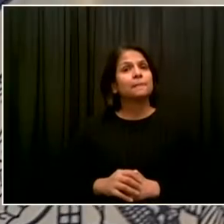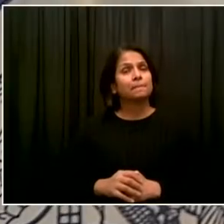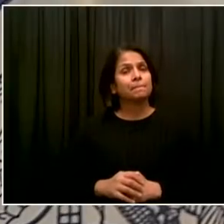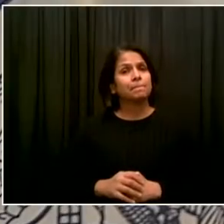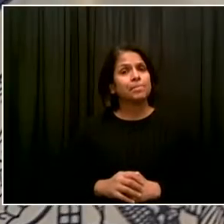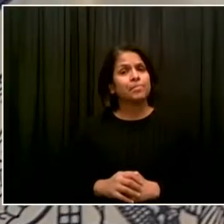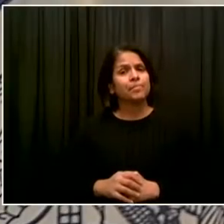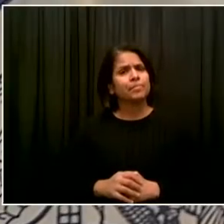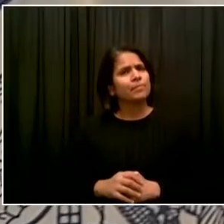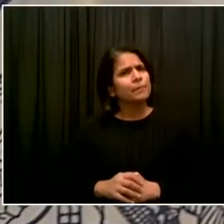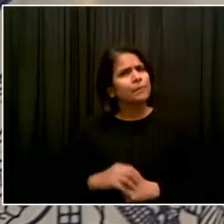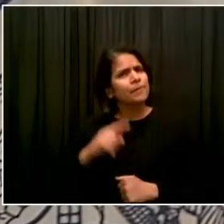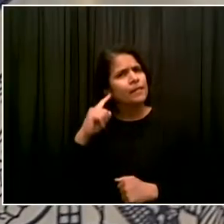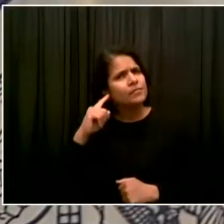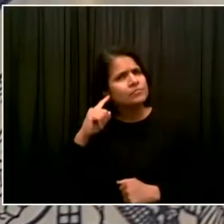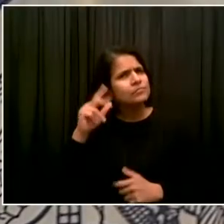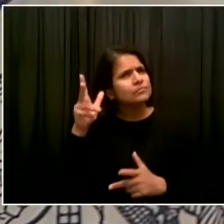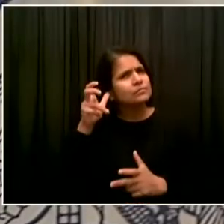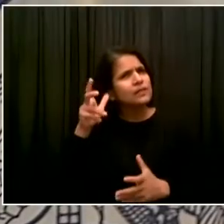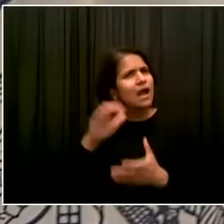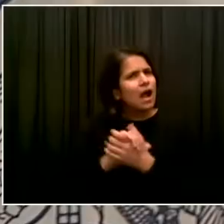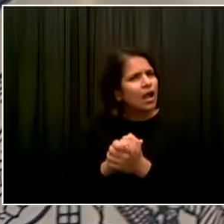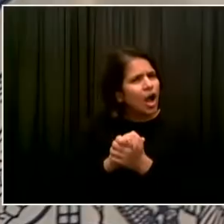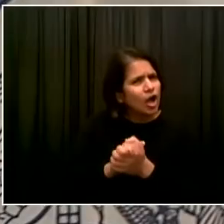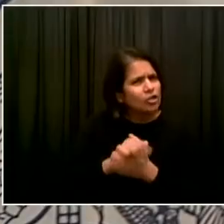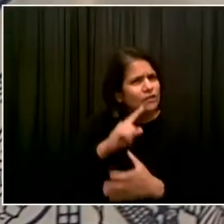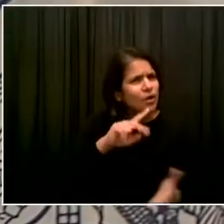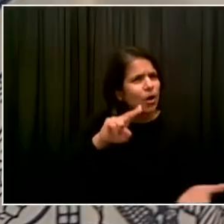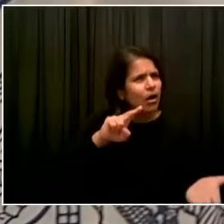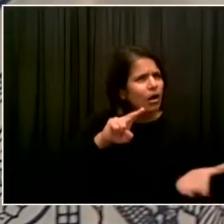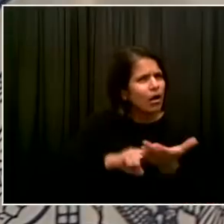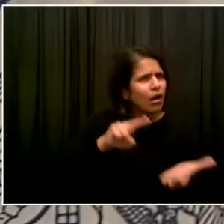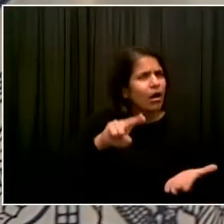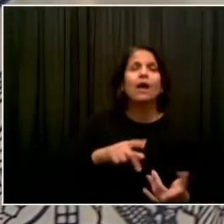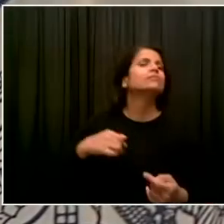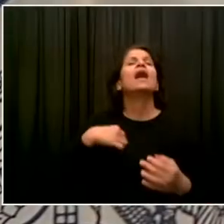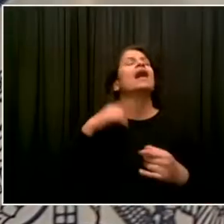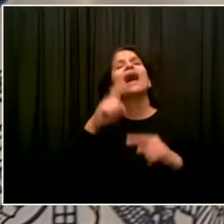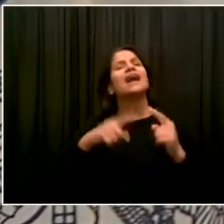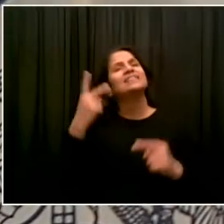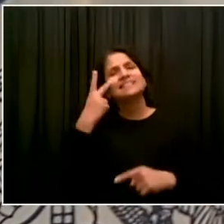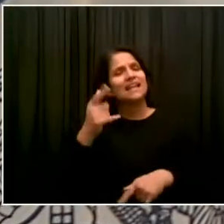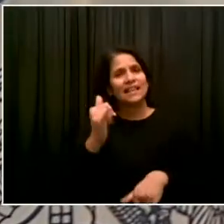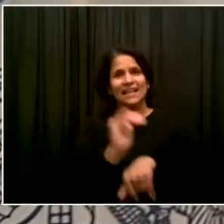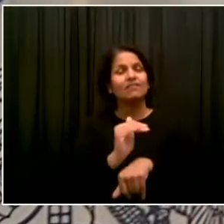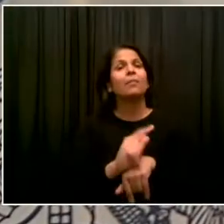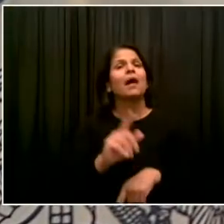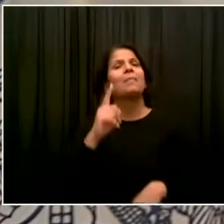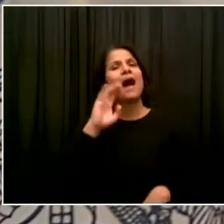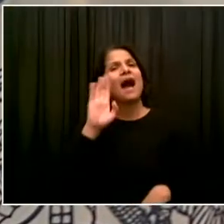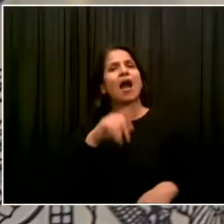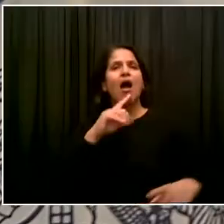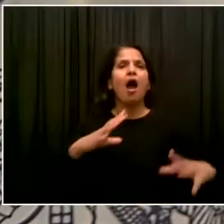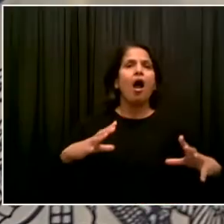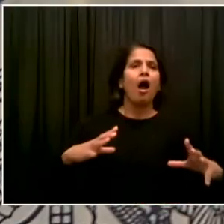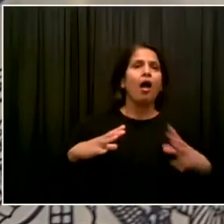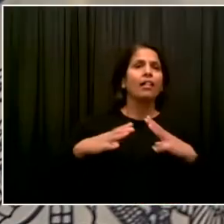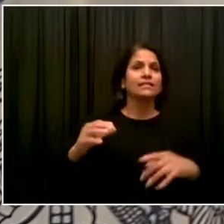ACTUALLY TRUE DAN BY THE WAY, CONGRATULATIONS